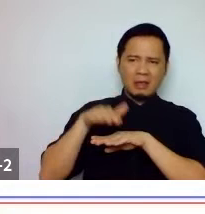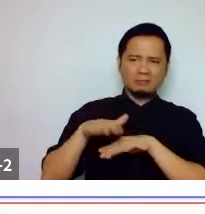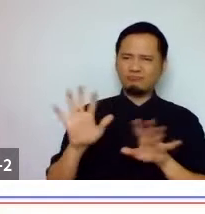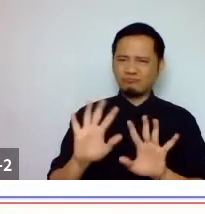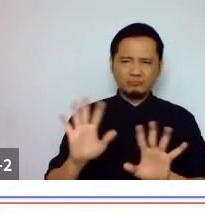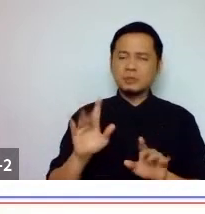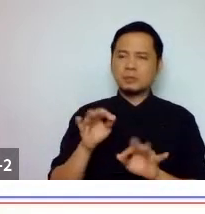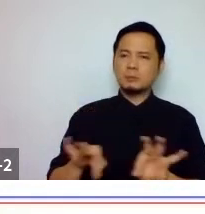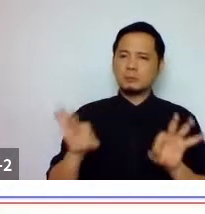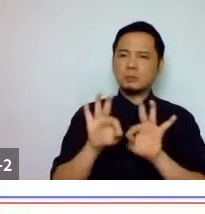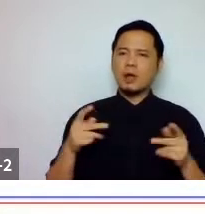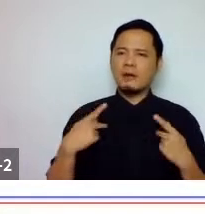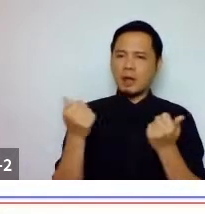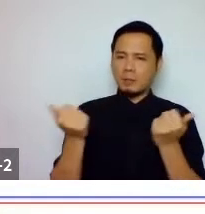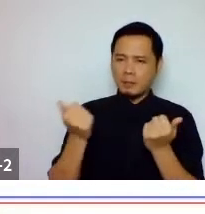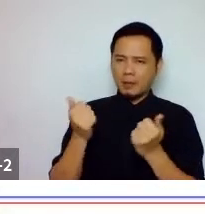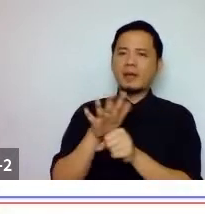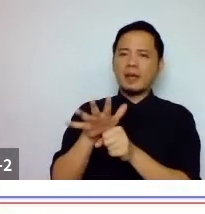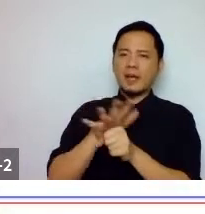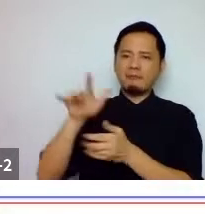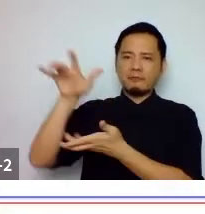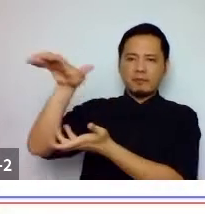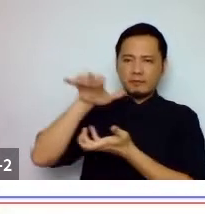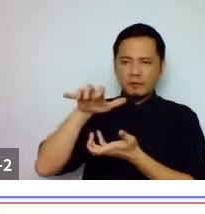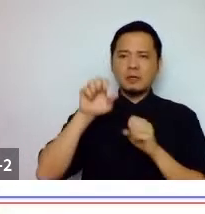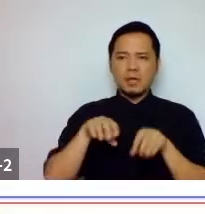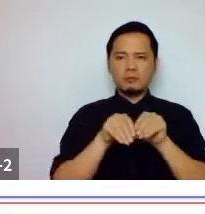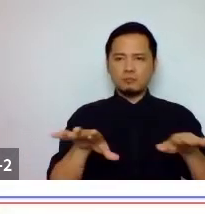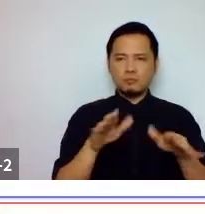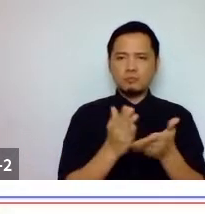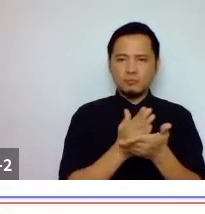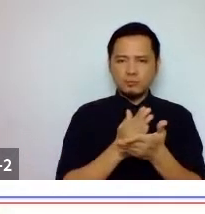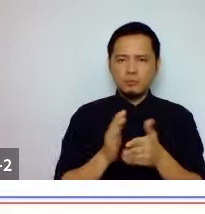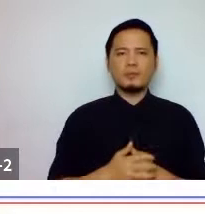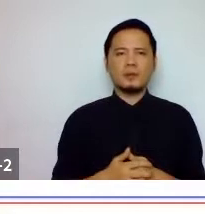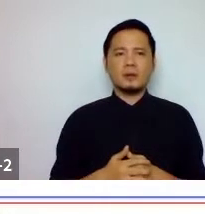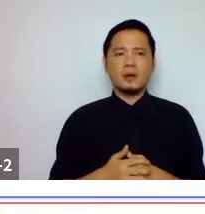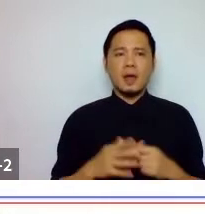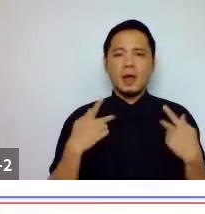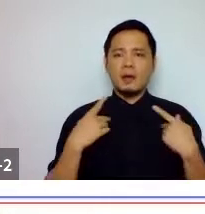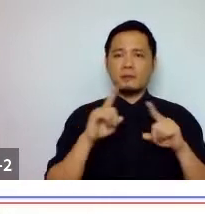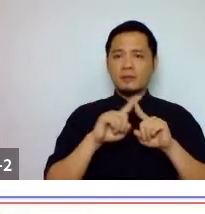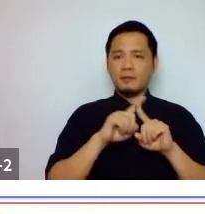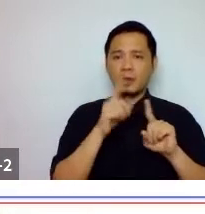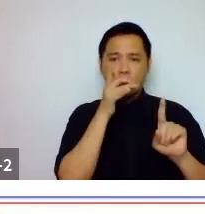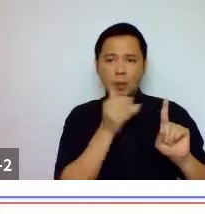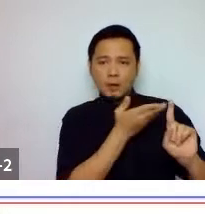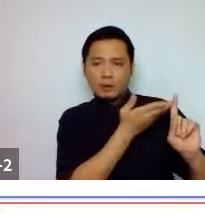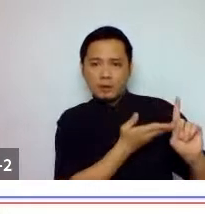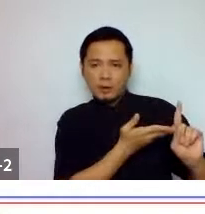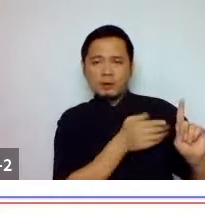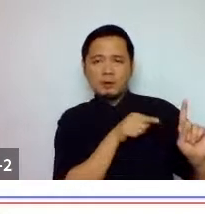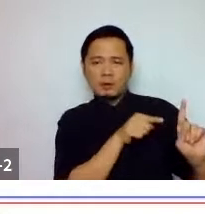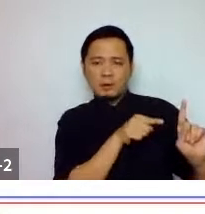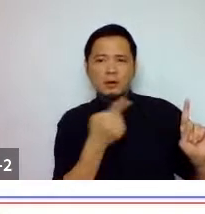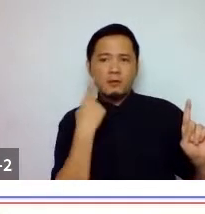So we also look at the target product profiles of WHO for pandemic vaccines like what we are using now.